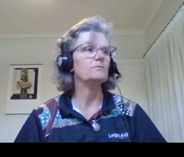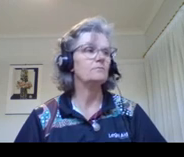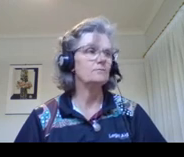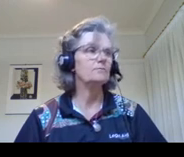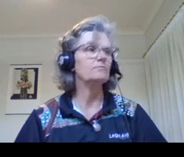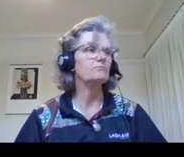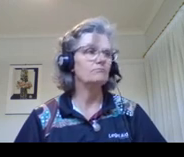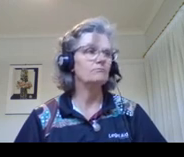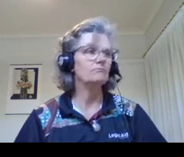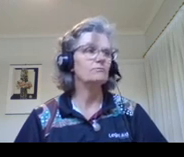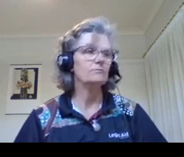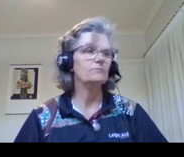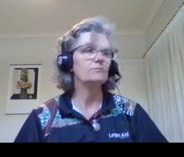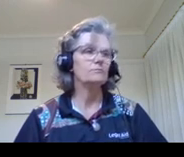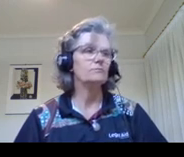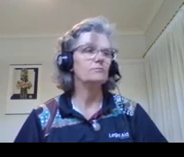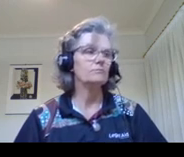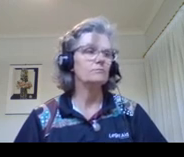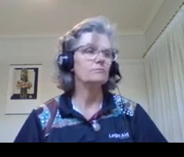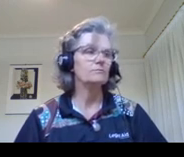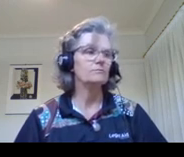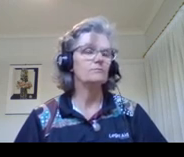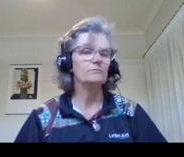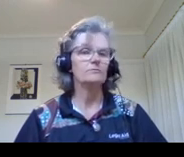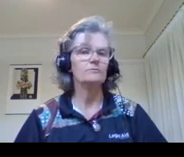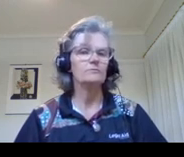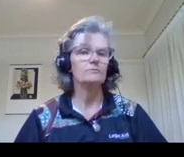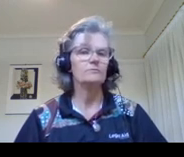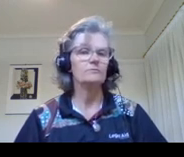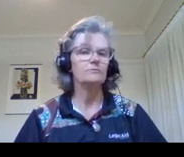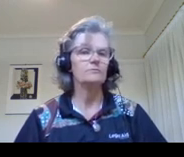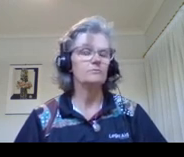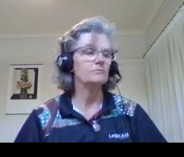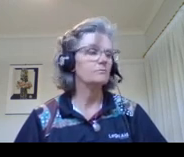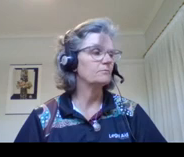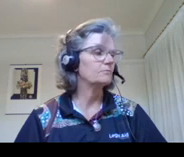and it has jumped quite a lot as a result of our you know the situation that we are facing